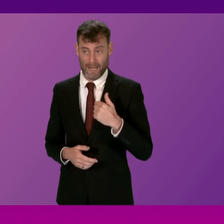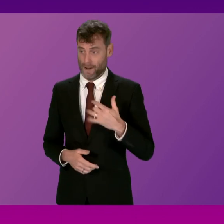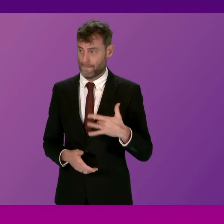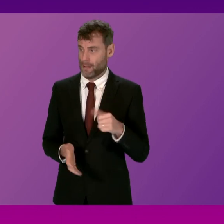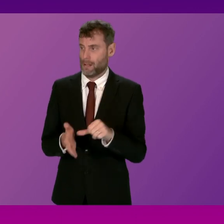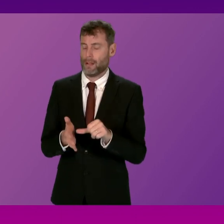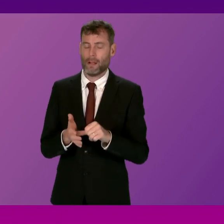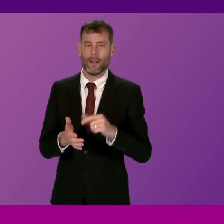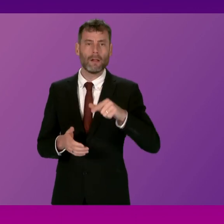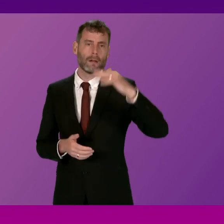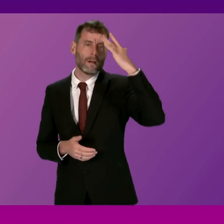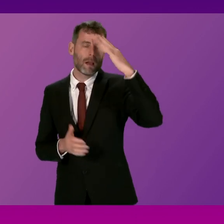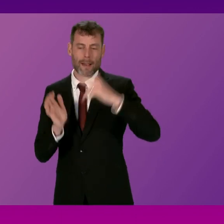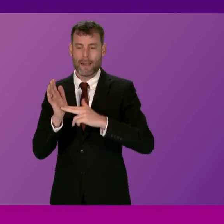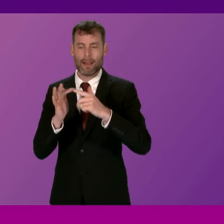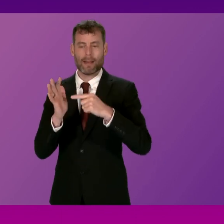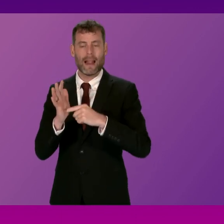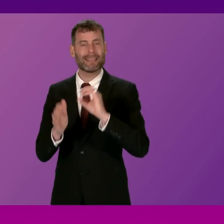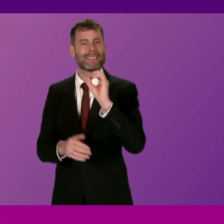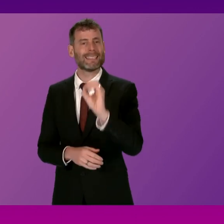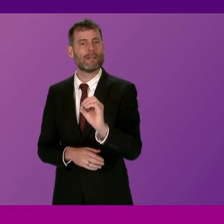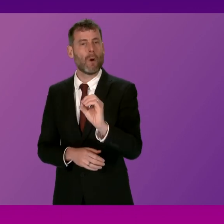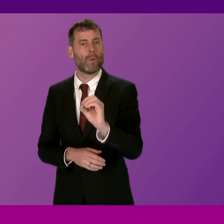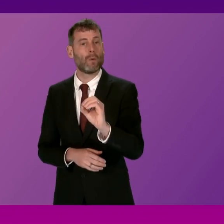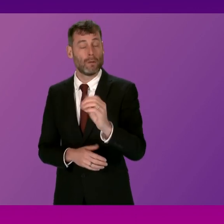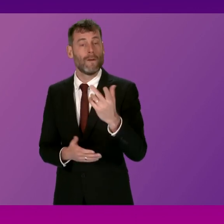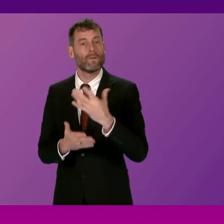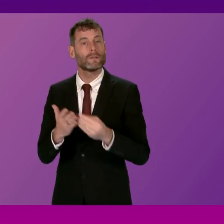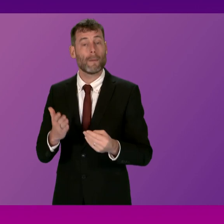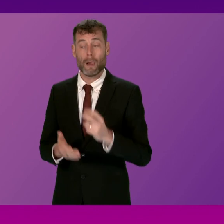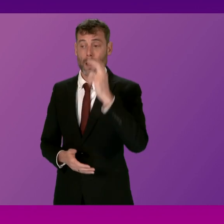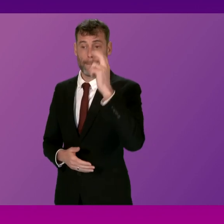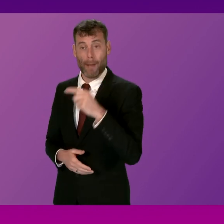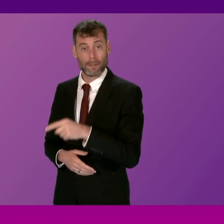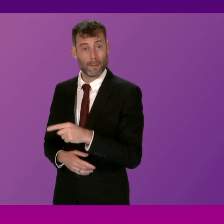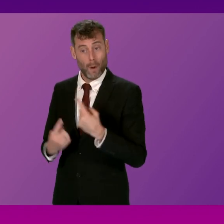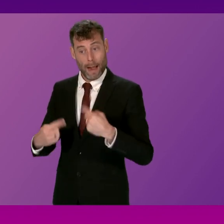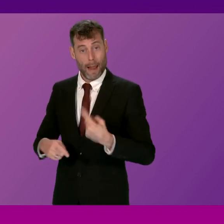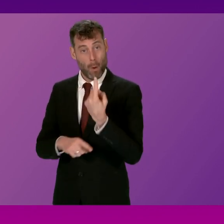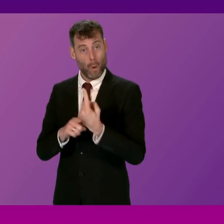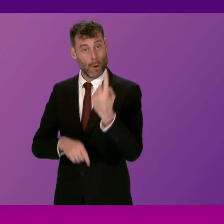The subway is not accessible for wheelchair users, buses can take only one wheelchair or pram at a time, and train travel requires a lot of planning.